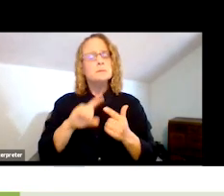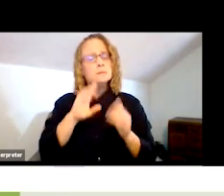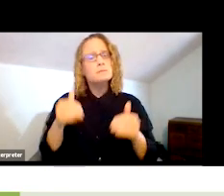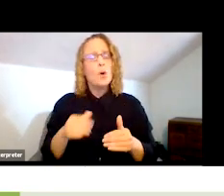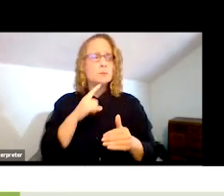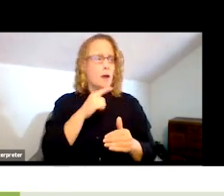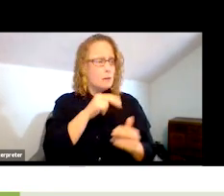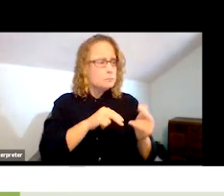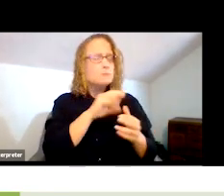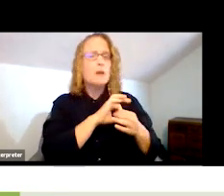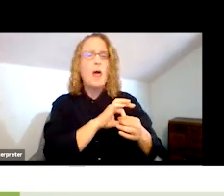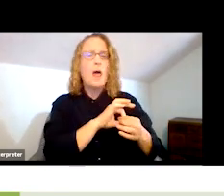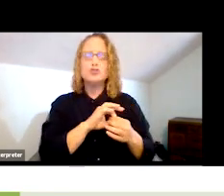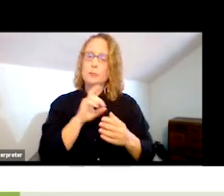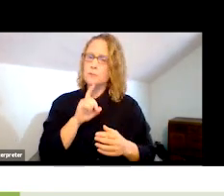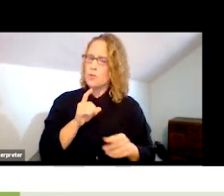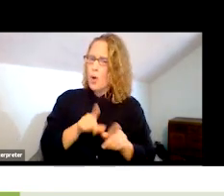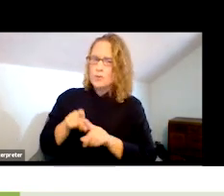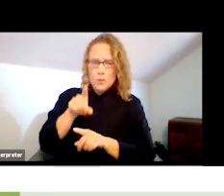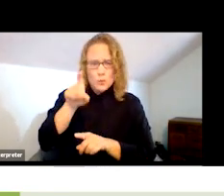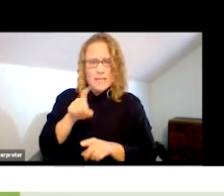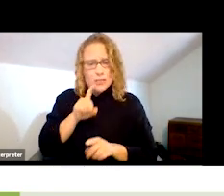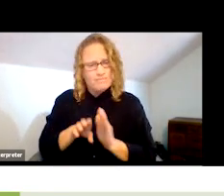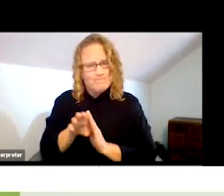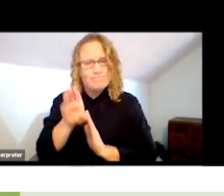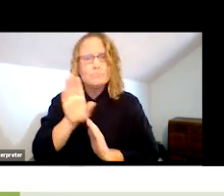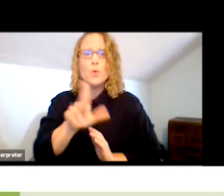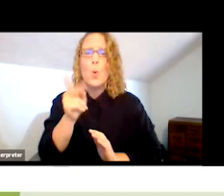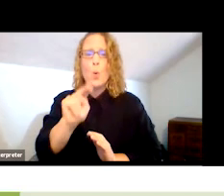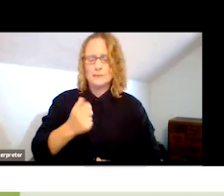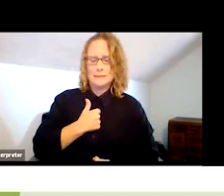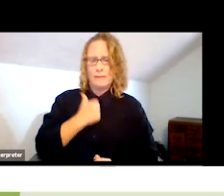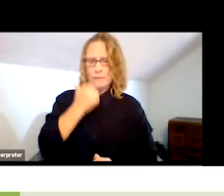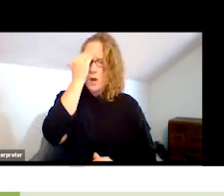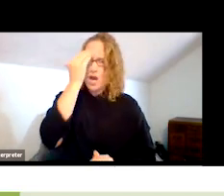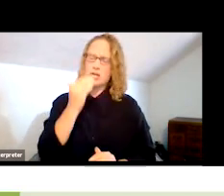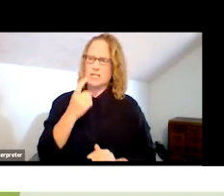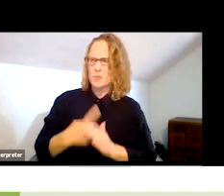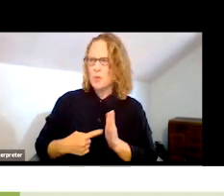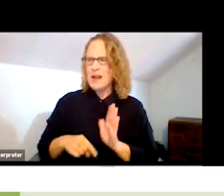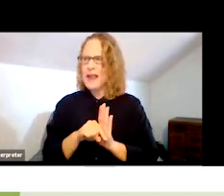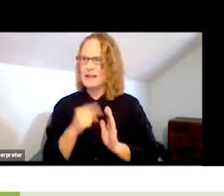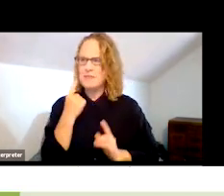for more than the context. We want to focus on their wellbeing and all of their needs.